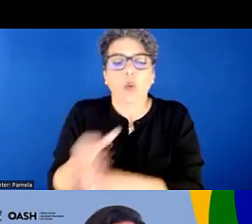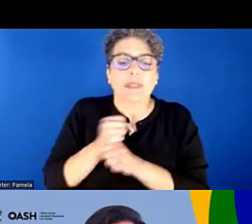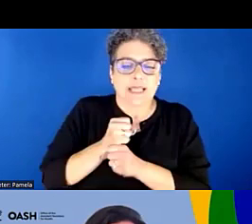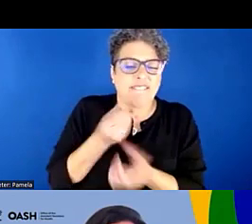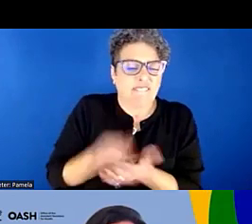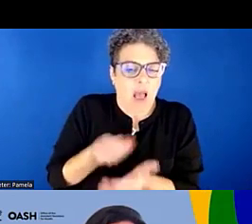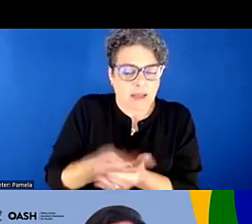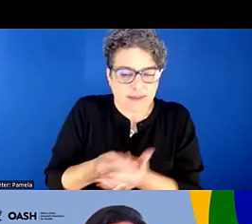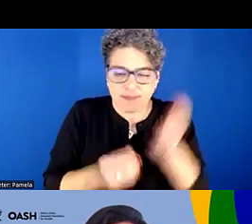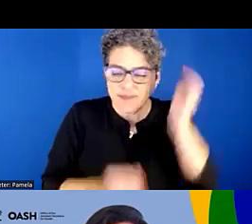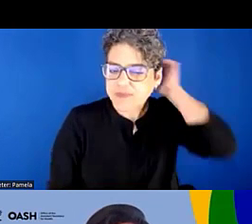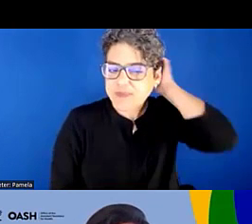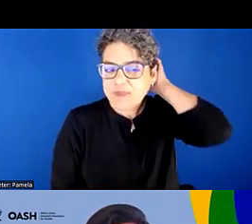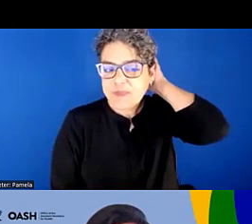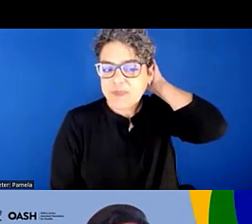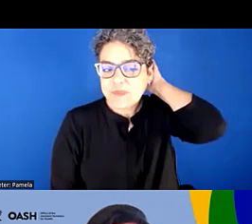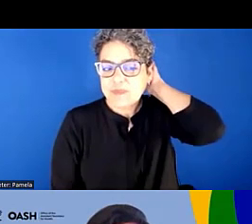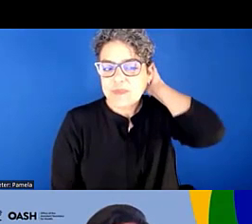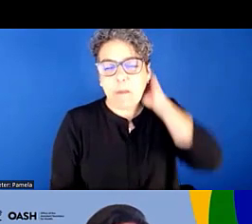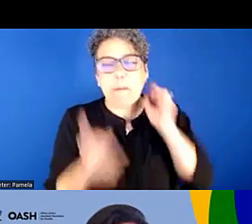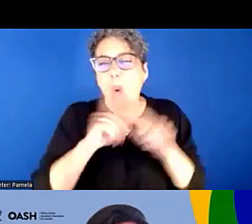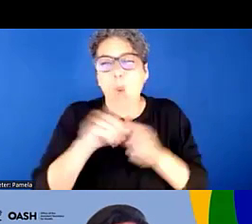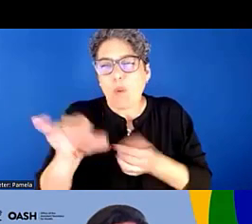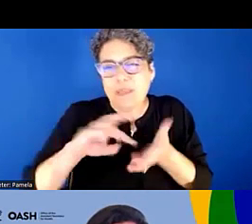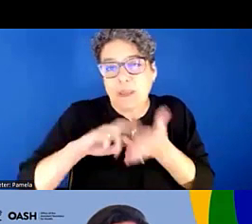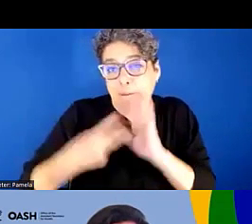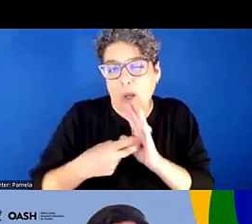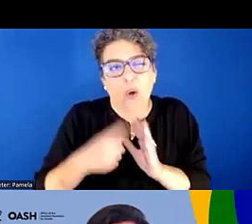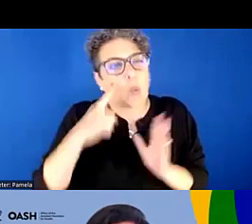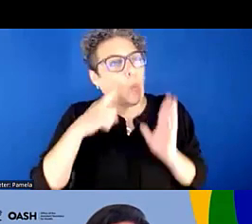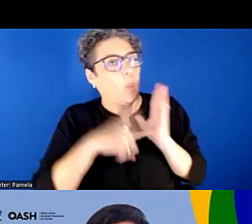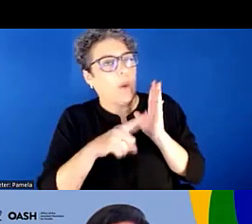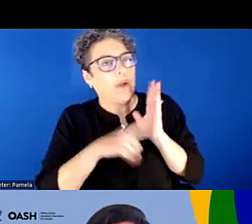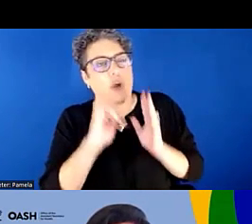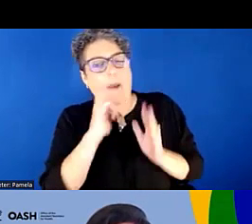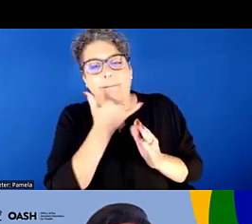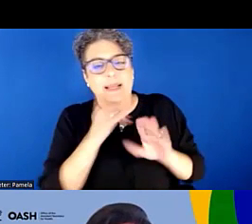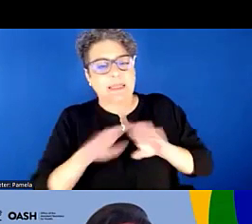So what is research misconduct? According to our regulations,